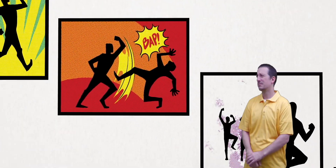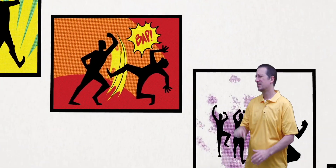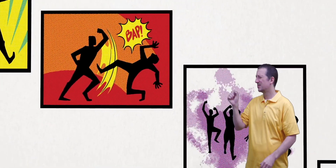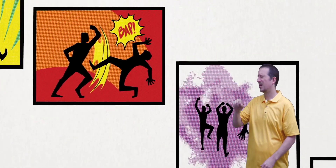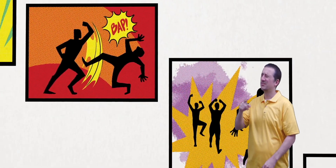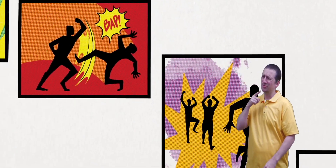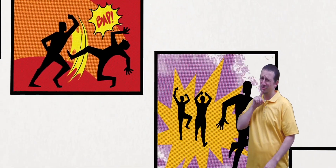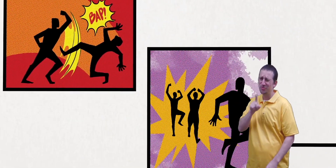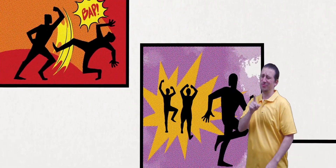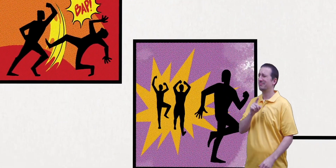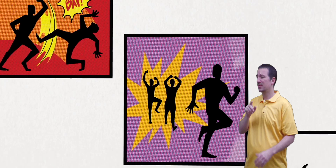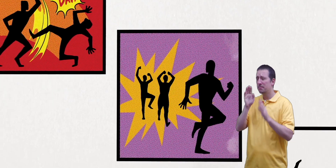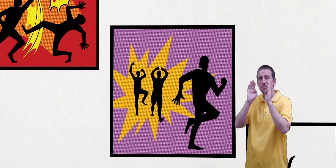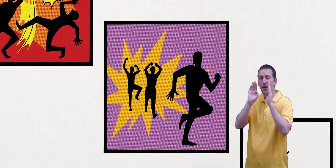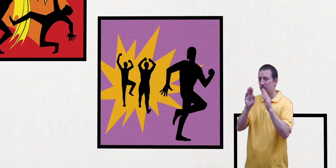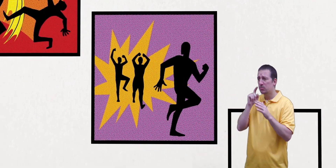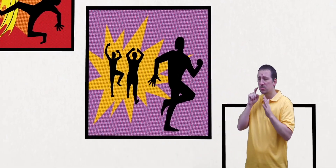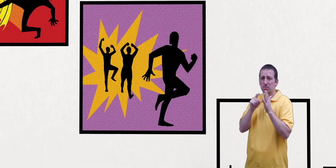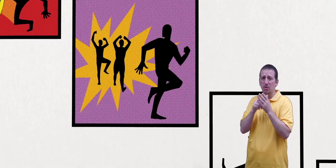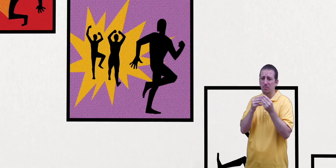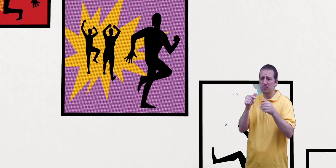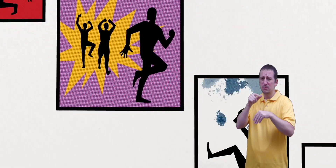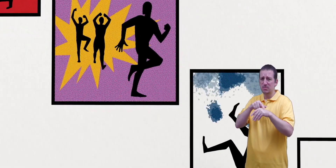biblical stories highlight the moments when characters fail or